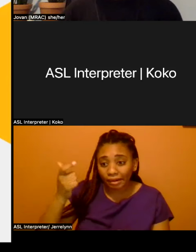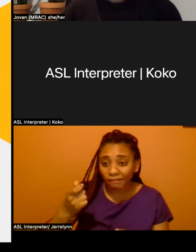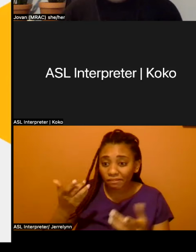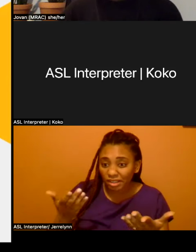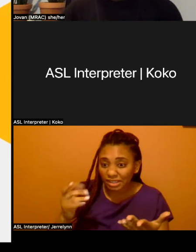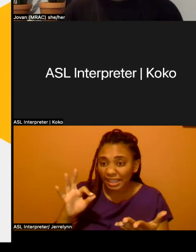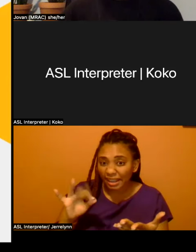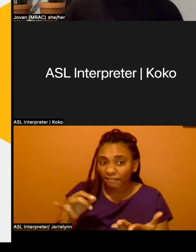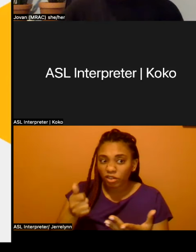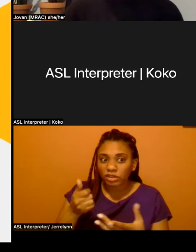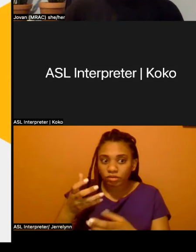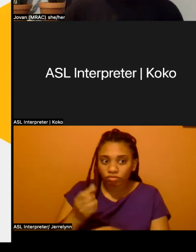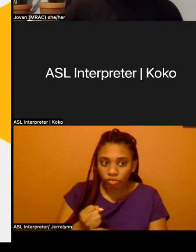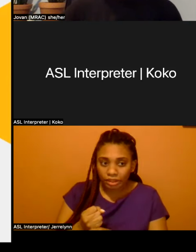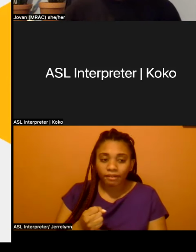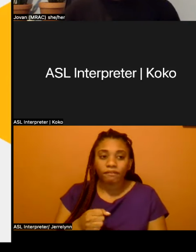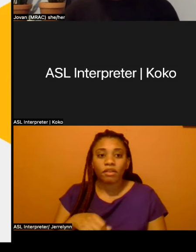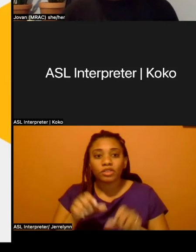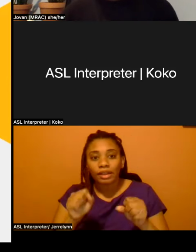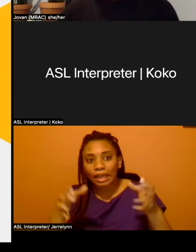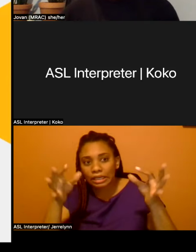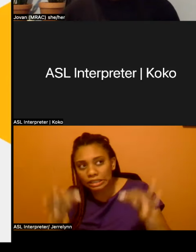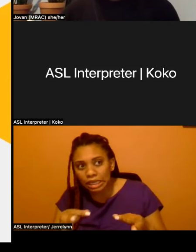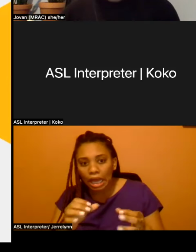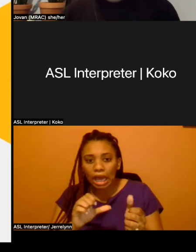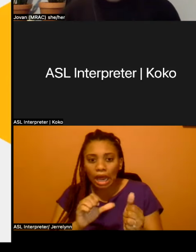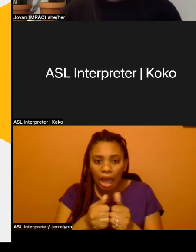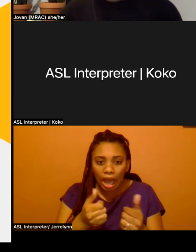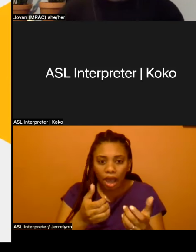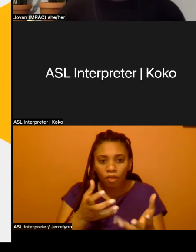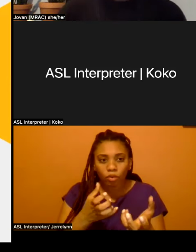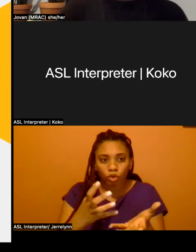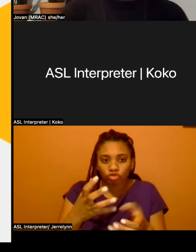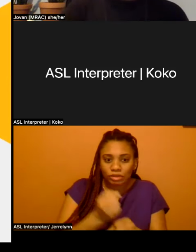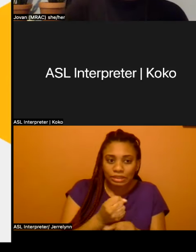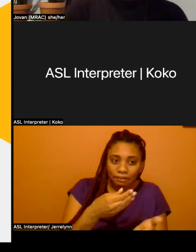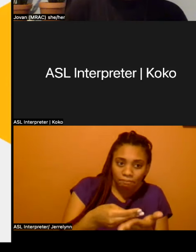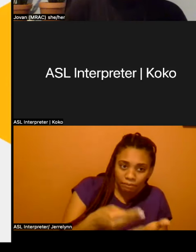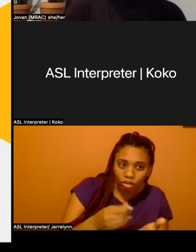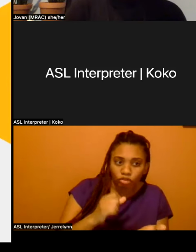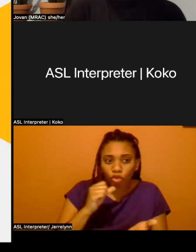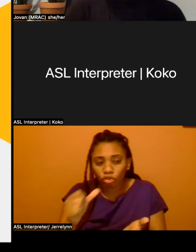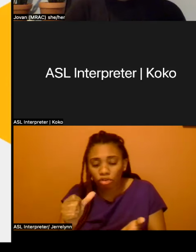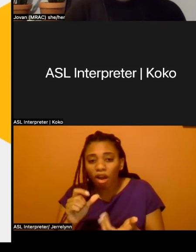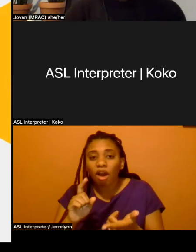how and when they want to receive payment. And we also encourage them to work with a financial advisor,